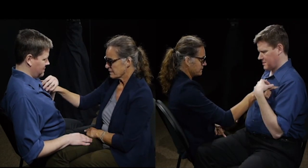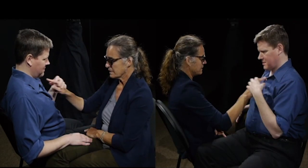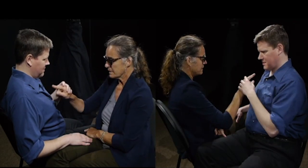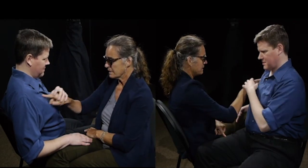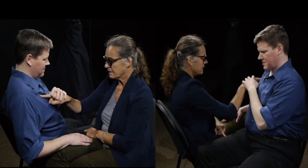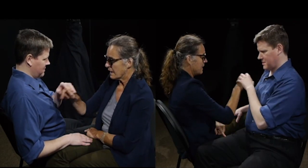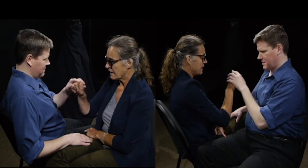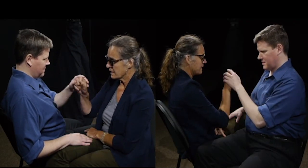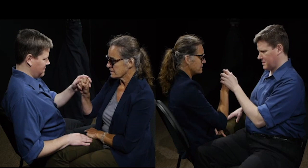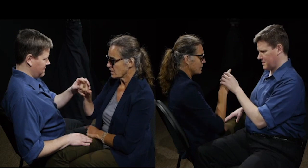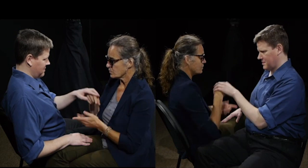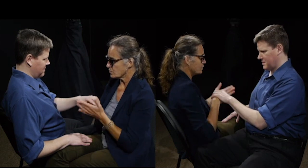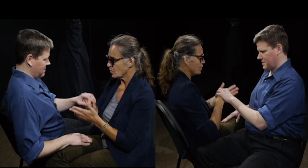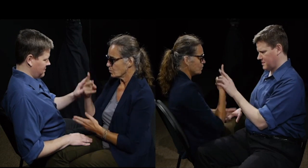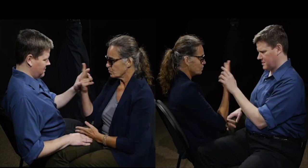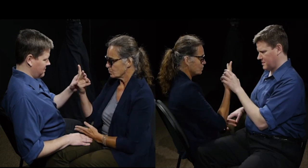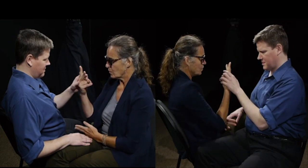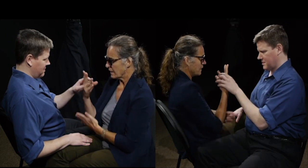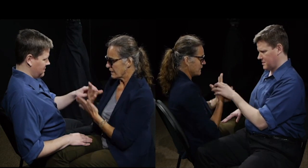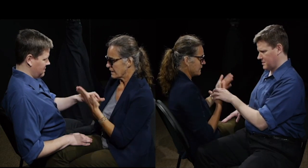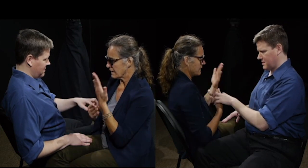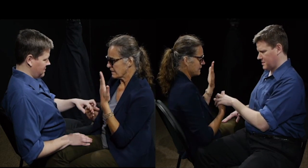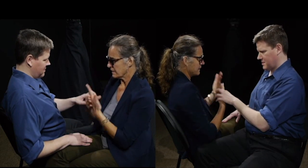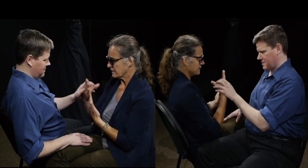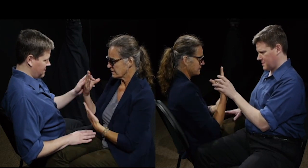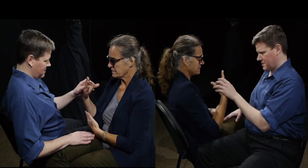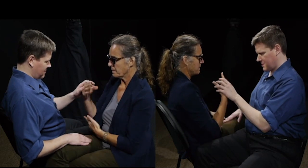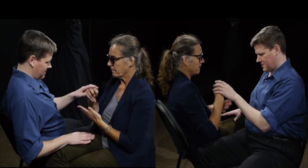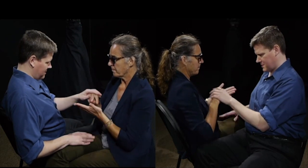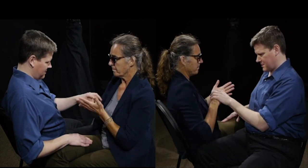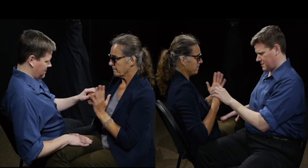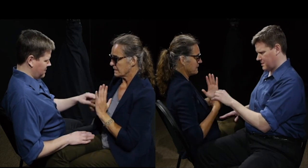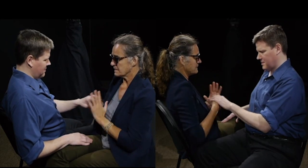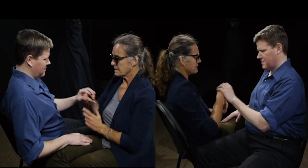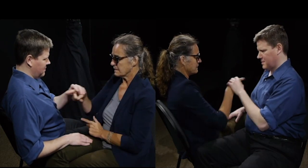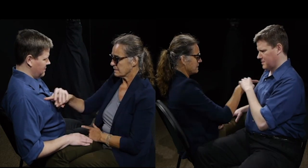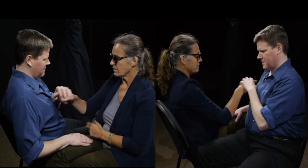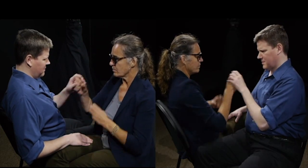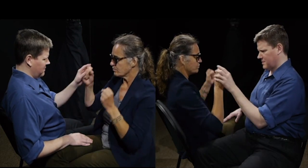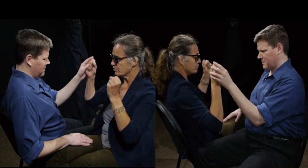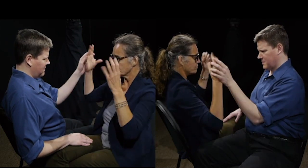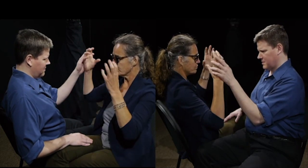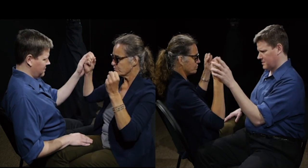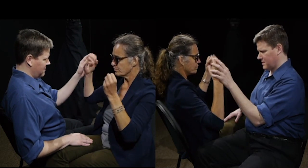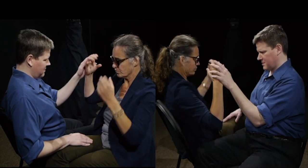ASL only has the two hands of the signer to produce signs with. In ASL, statements like "How are you?",